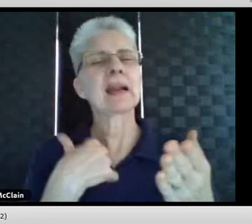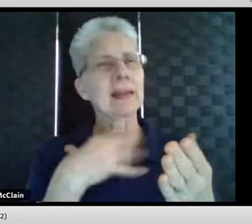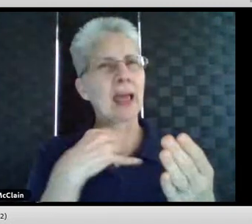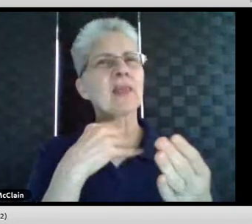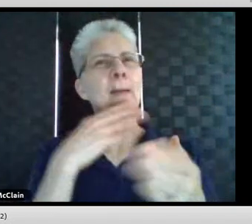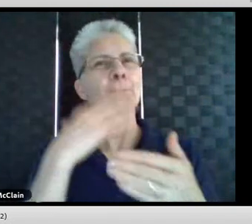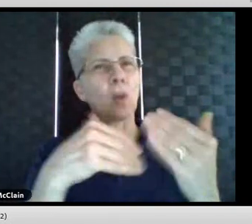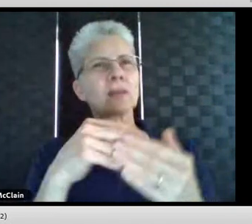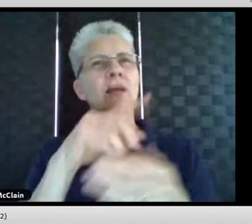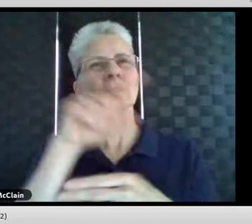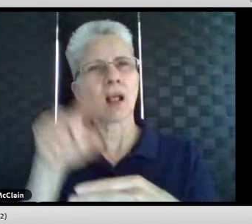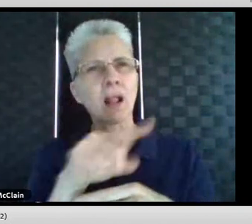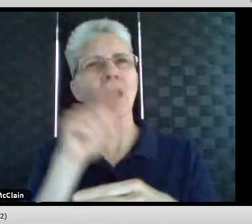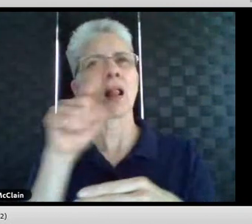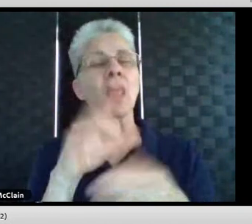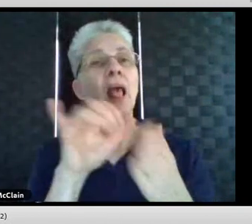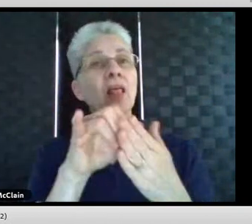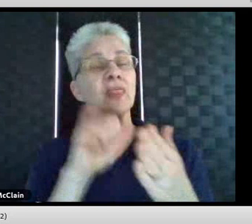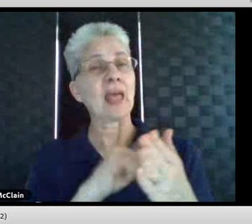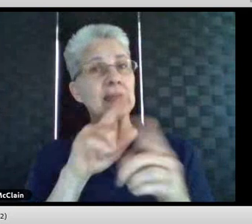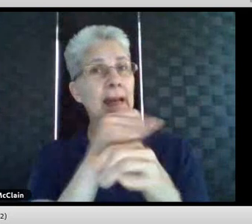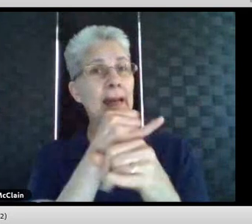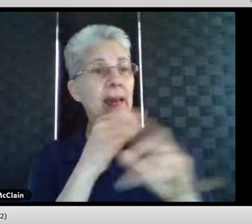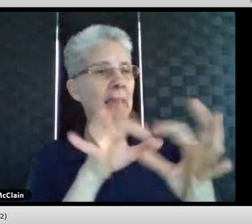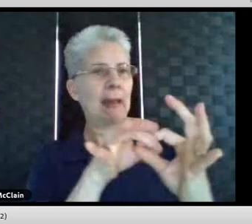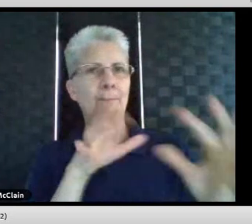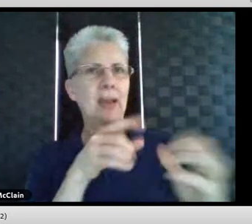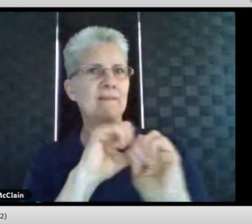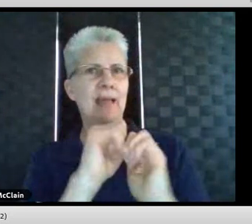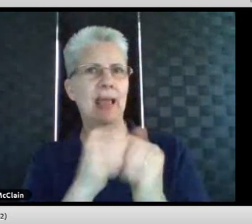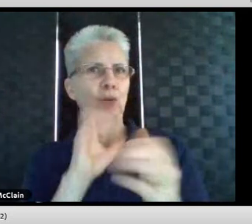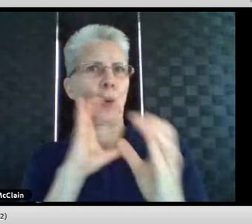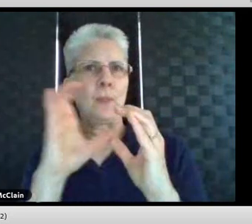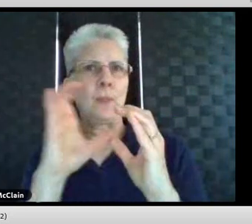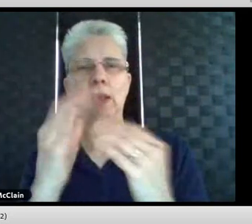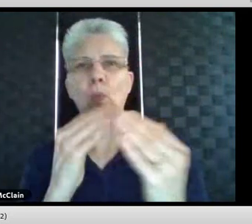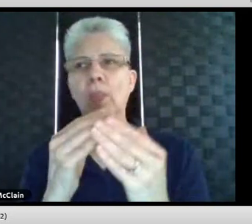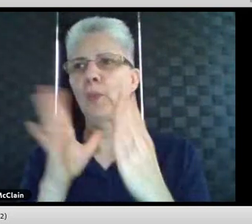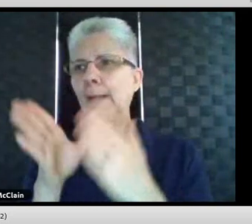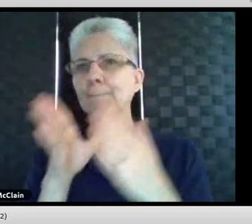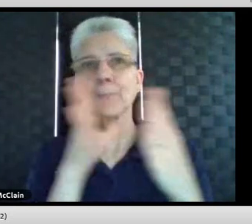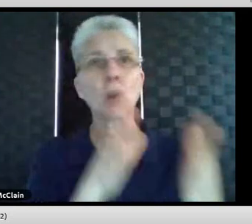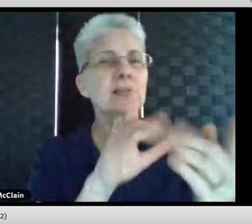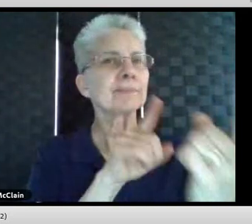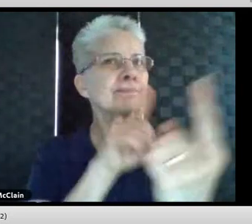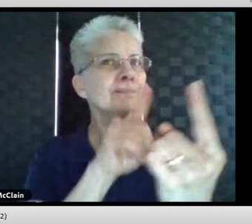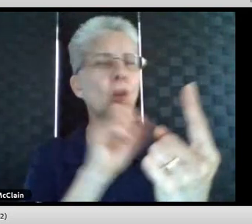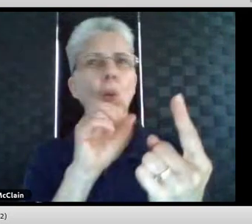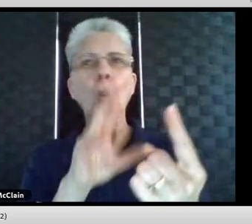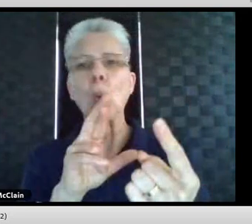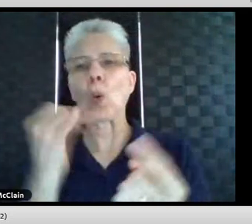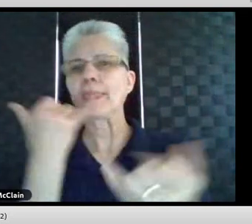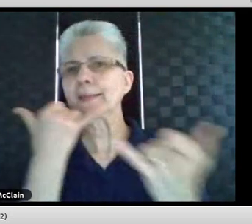And to me, this process is independent of the way that you communicate, whether you're in person, whether you're on a telephone call, chat,